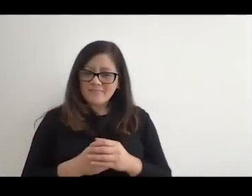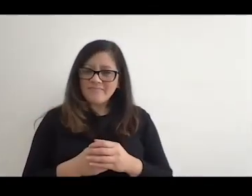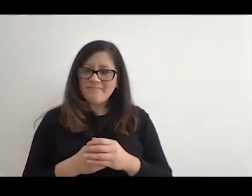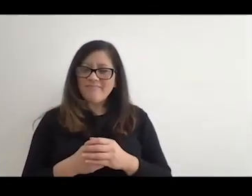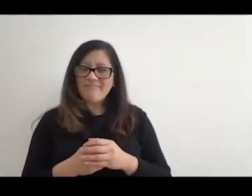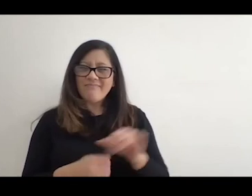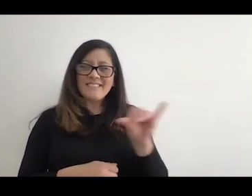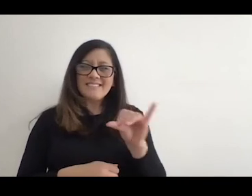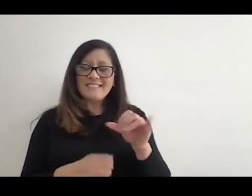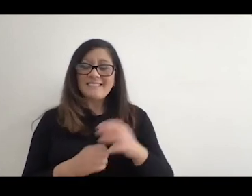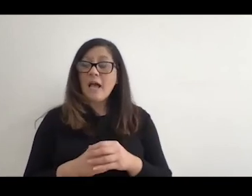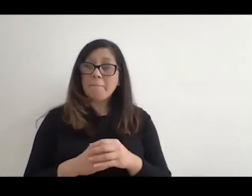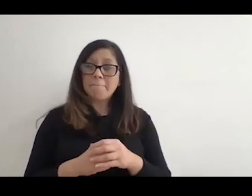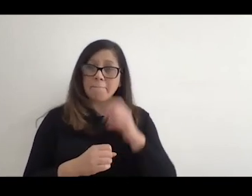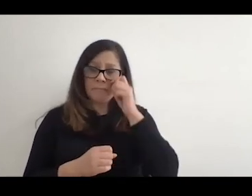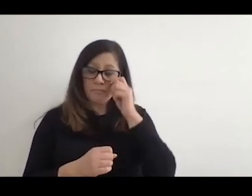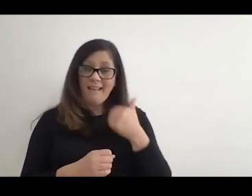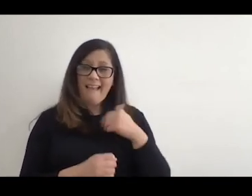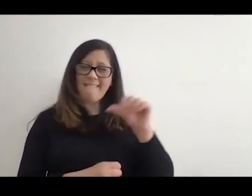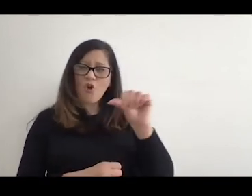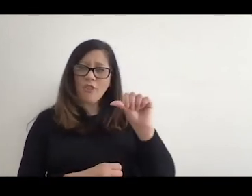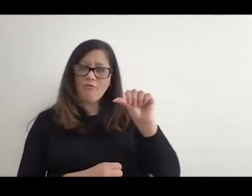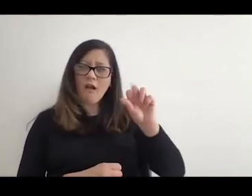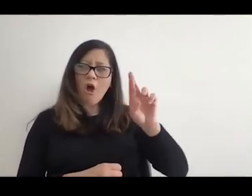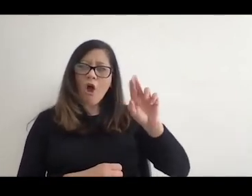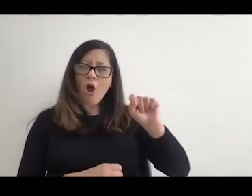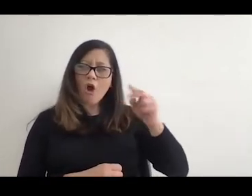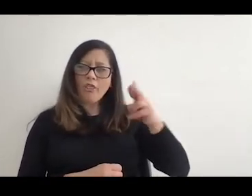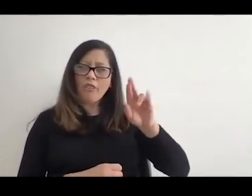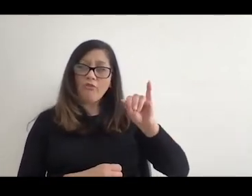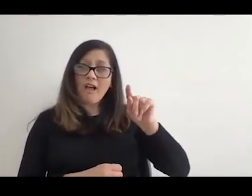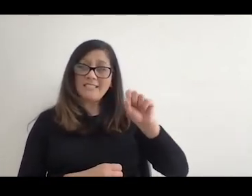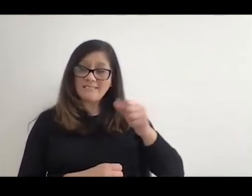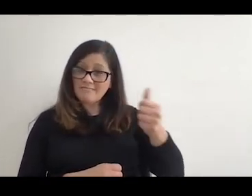it works for wheelchair users. It works for women that are, you know, pushing strollers.